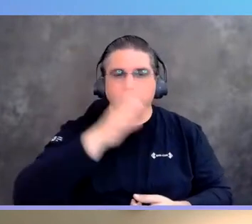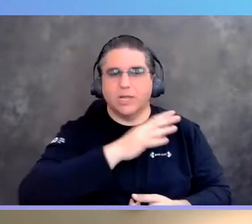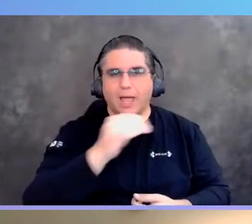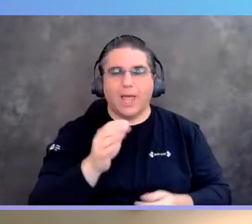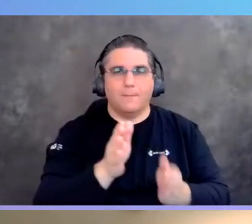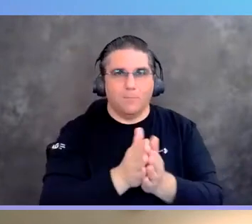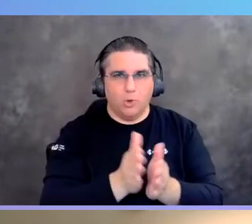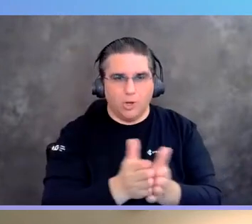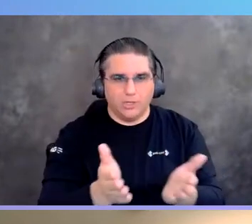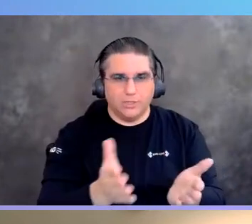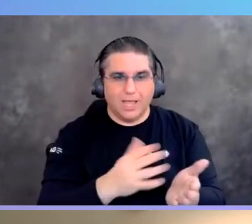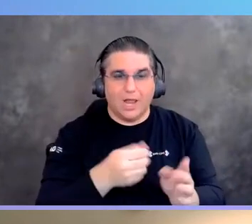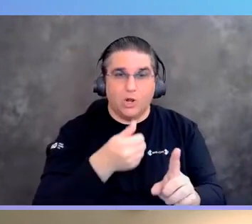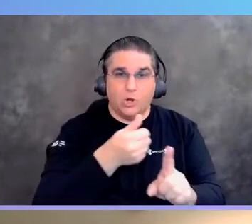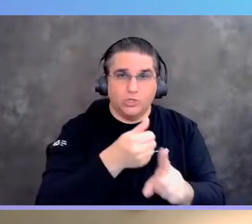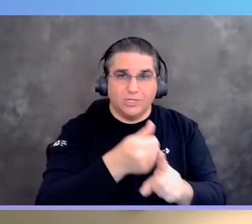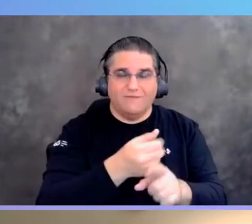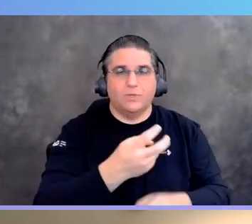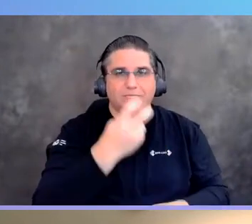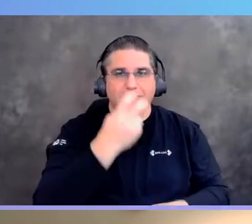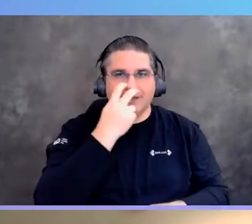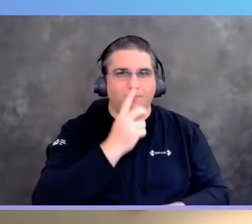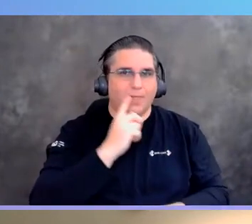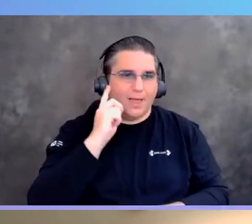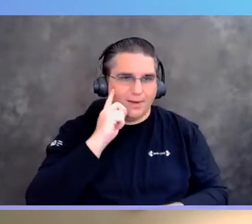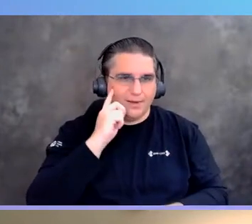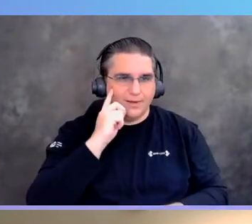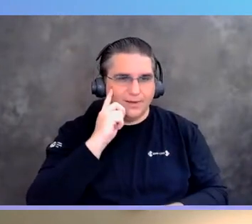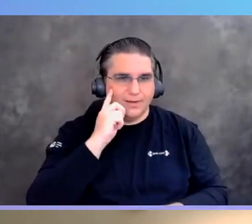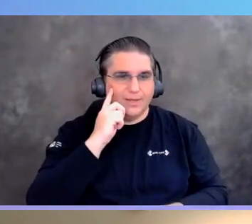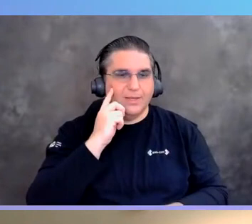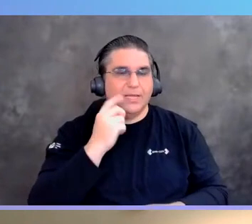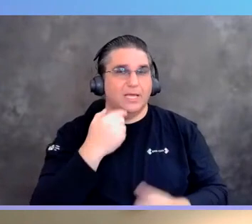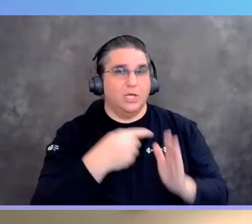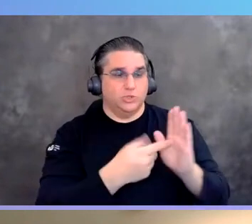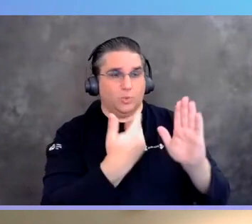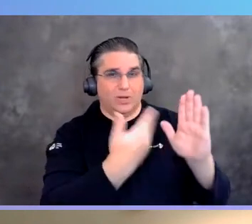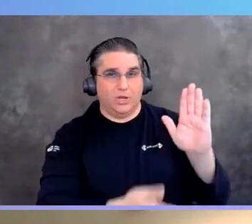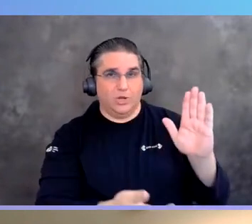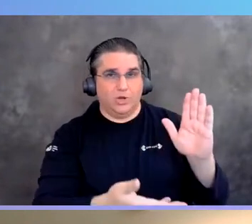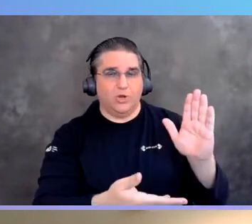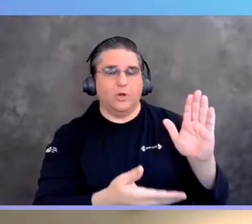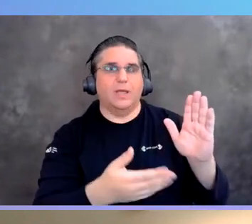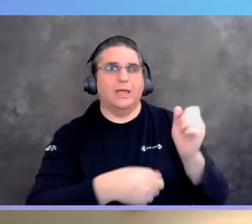herself deaf blind. She shown here in 1956, uh, there are two